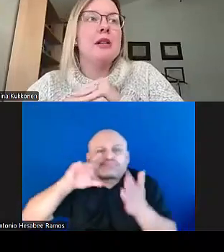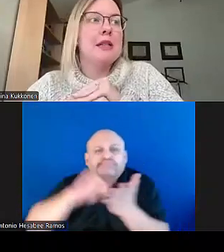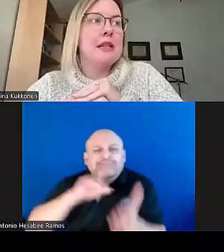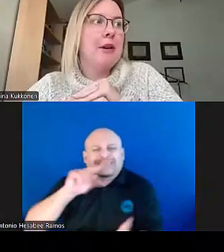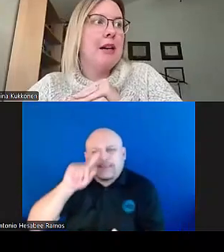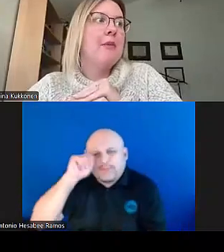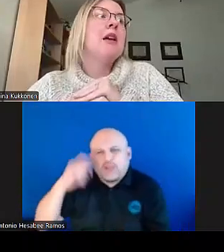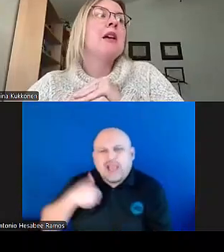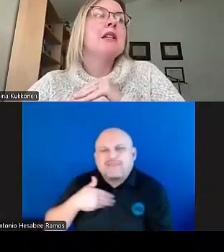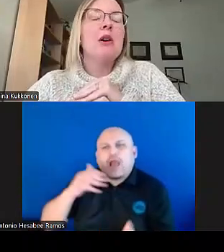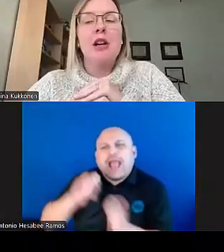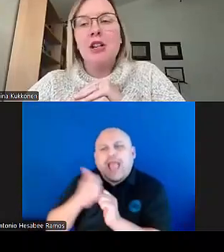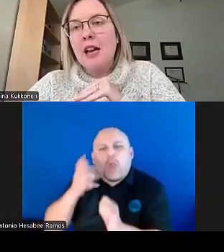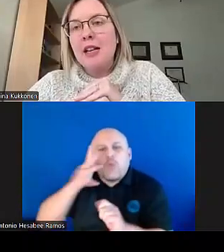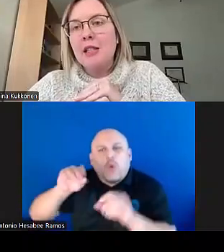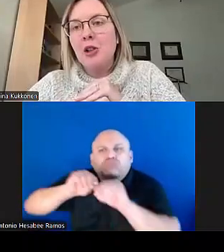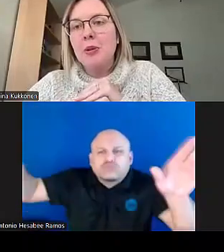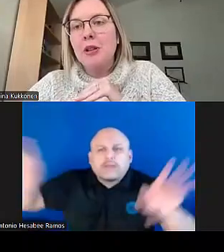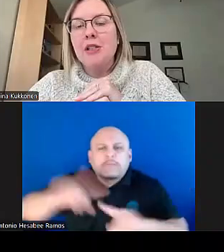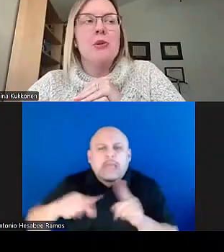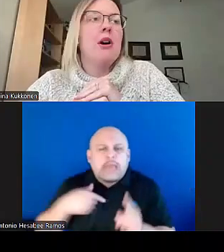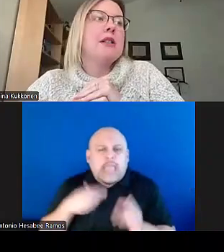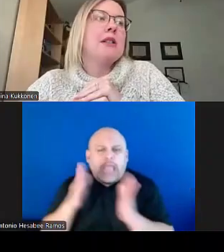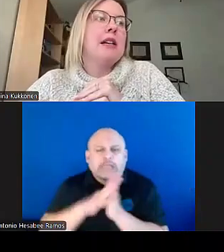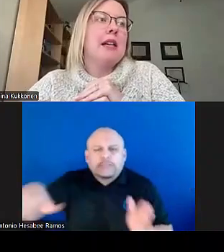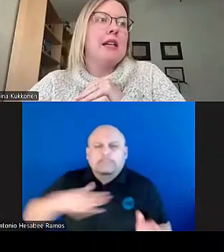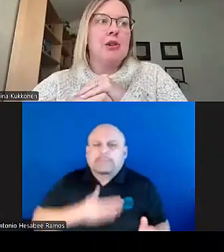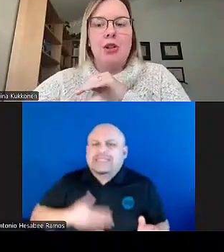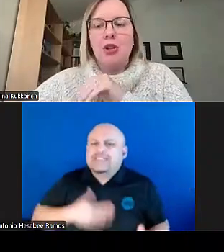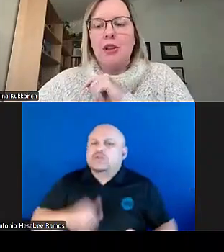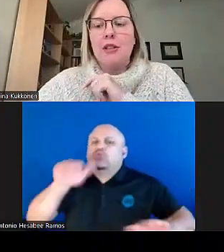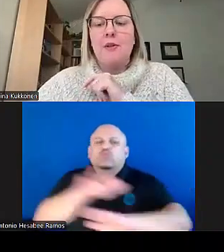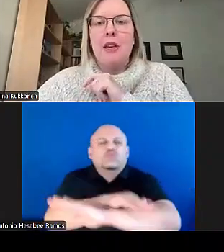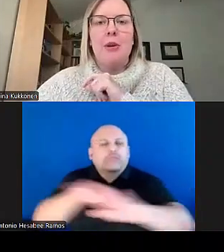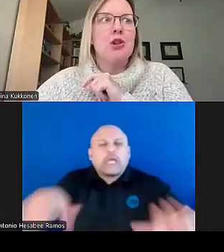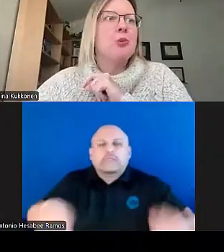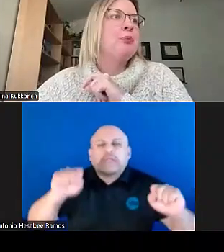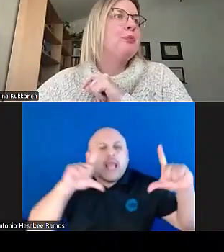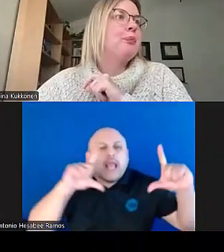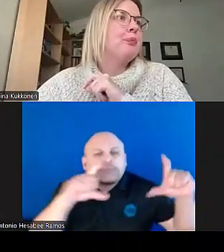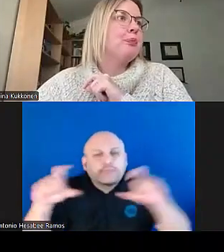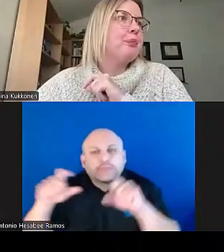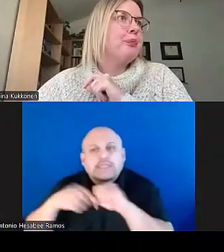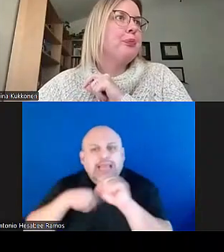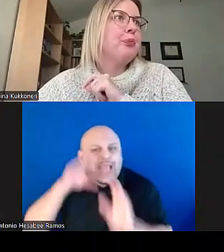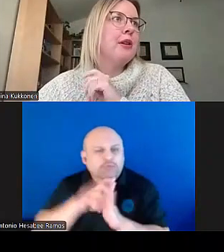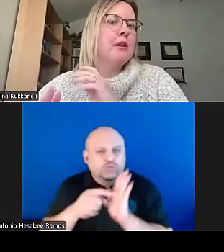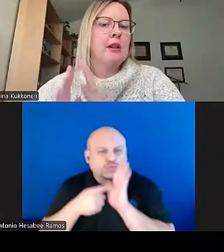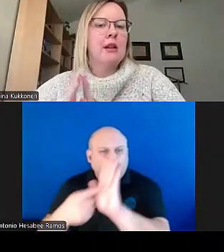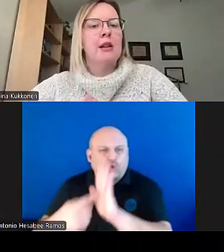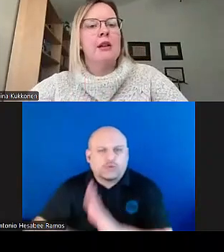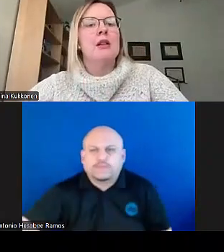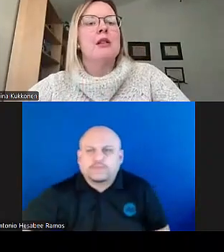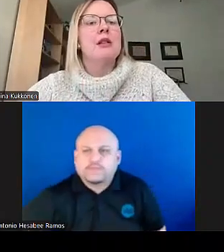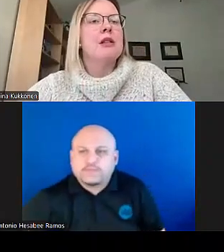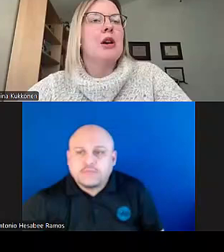going to disseminate it. So I just ask that you please do not take any screenshots of the image.